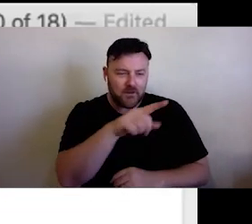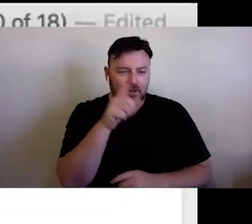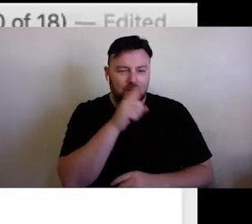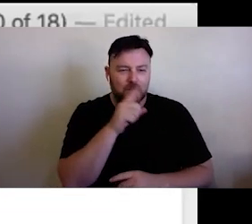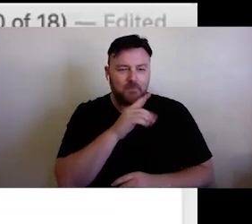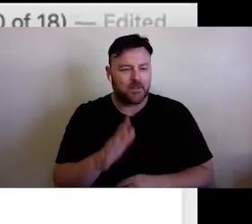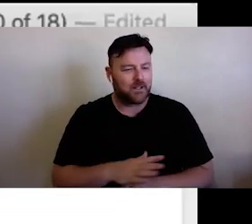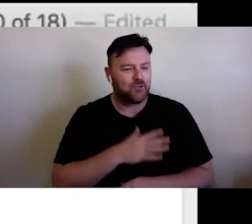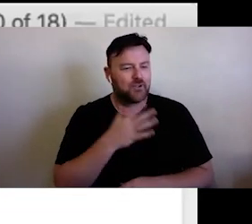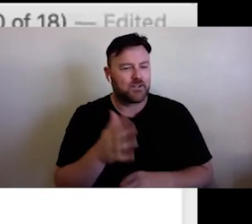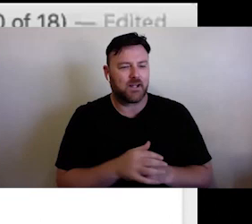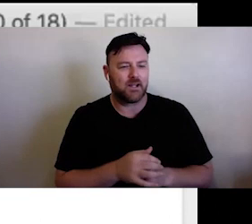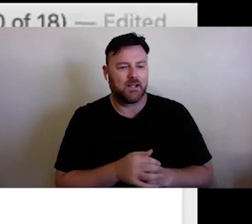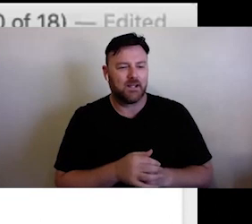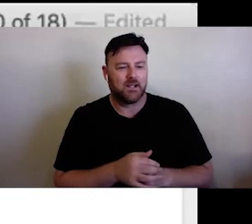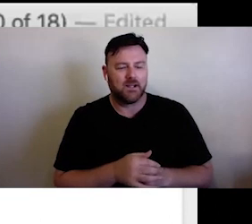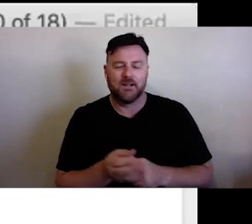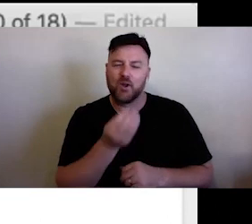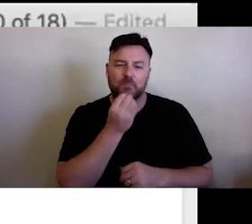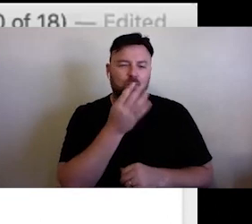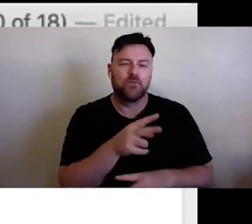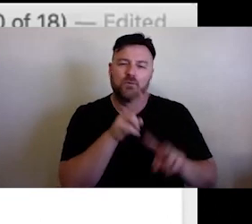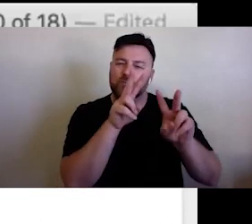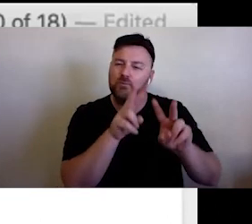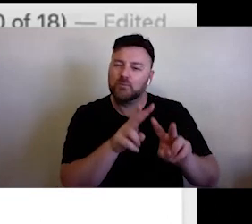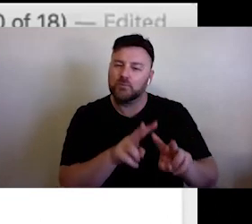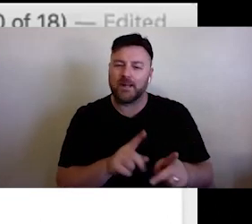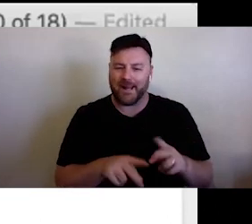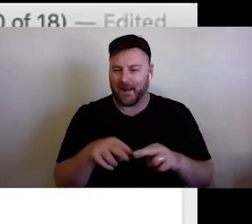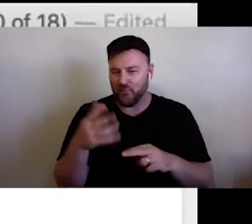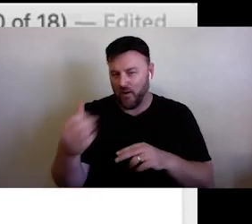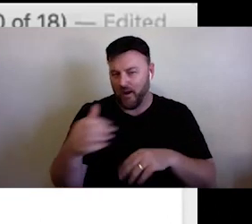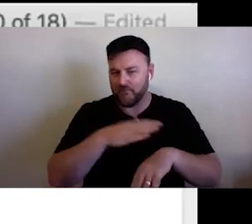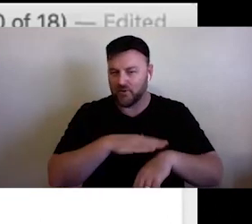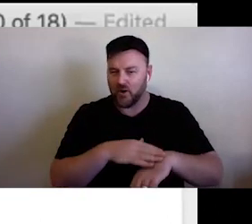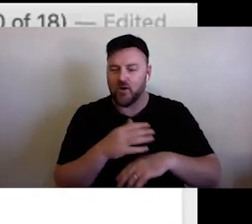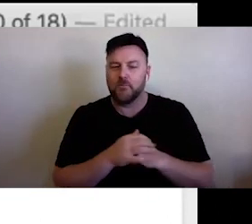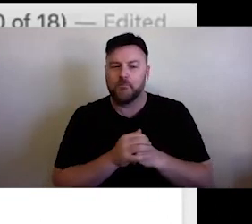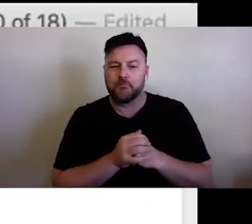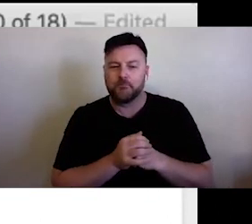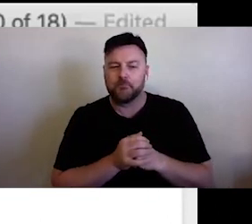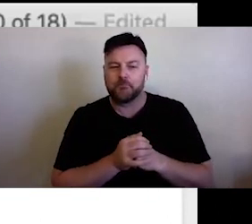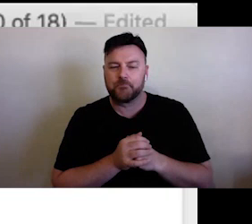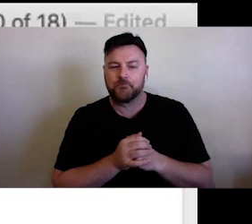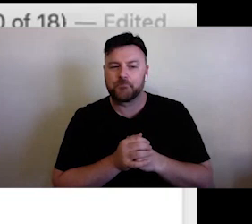scroll through if you dohave time and an ability. Basically I think people are taking quite some care. They're spending a lot of time with